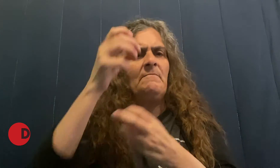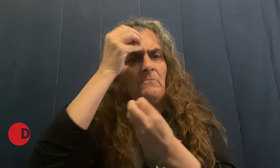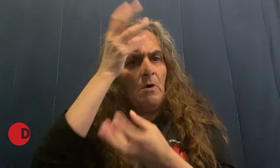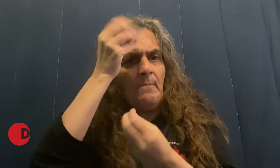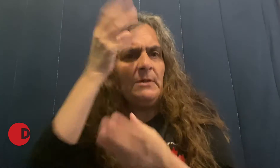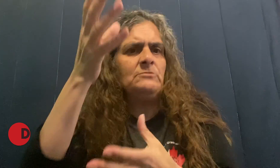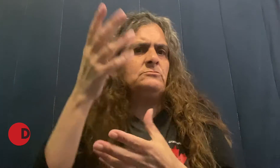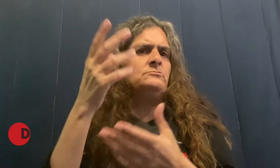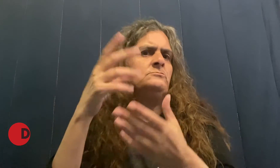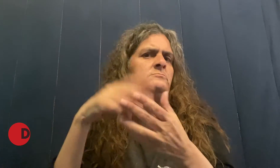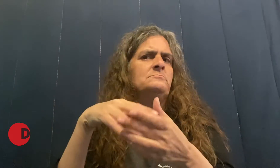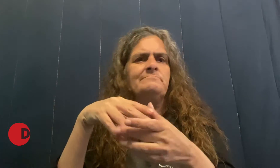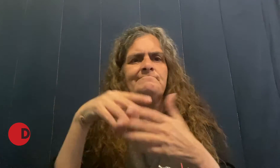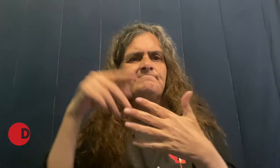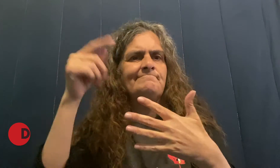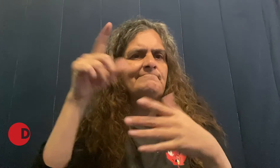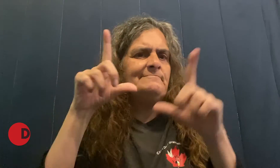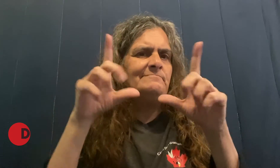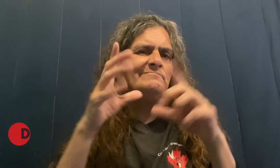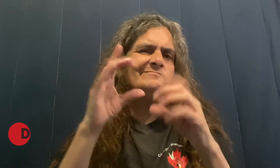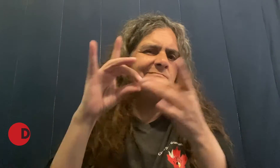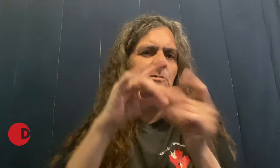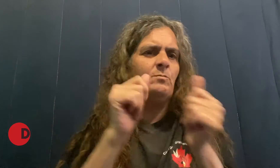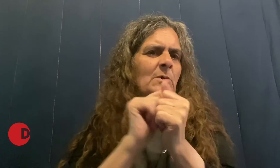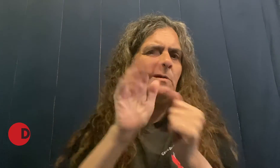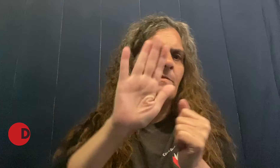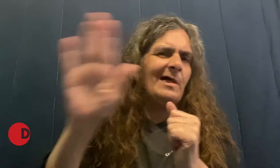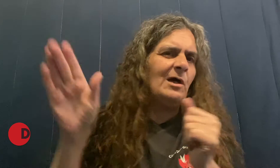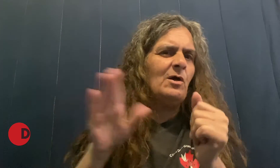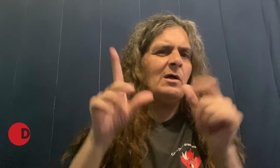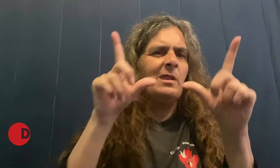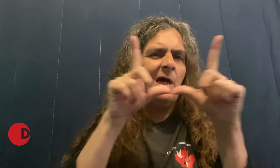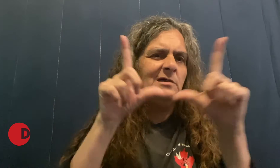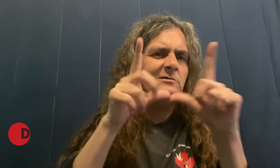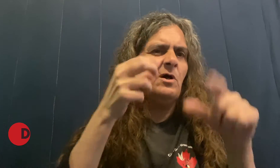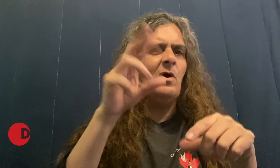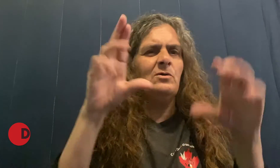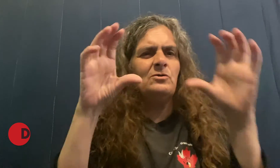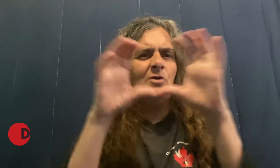information related to licensure or certification requirements.